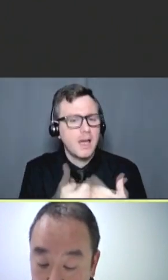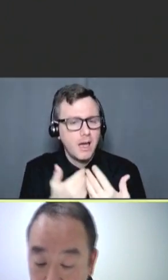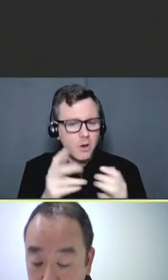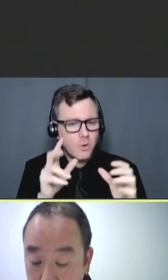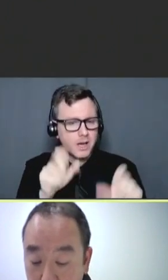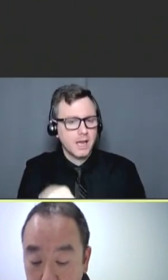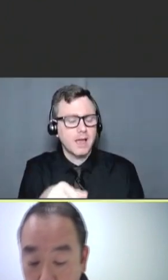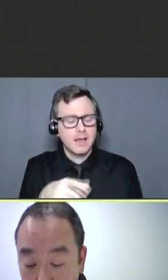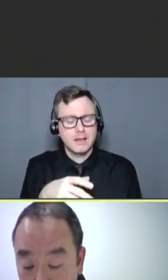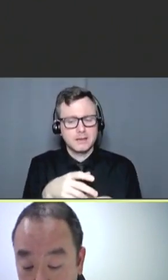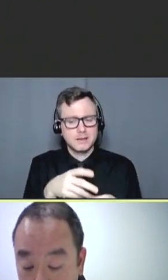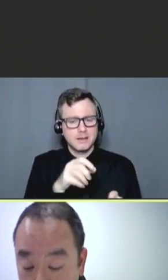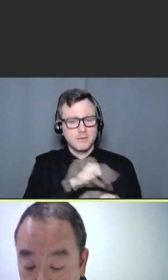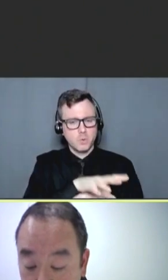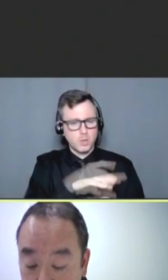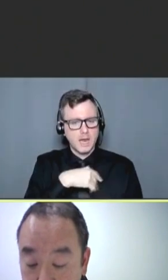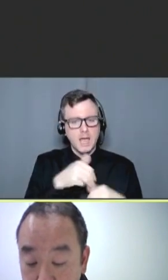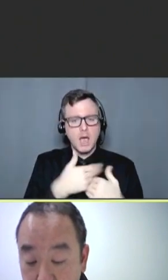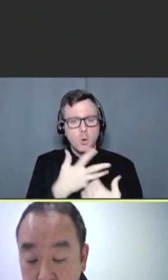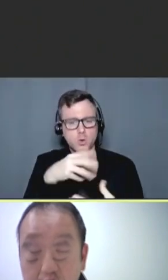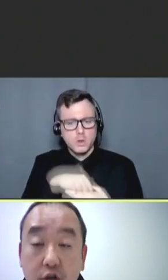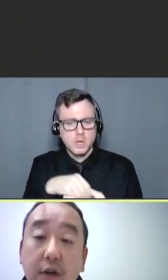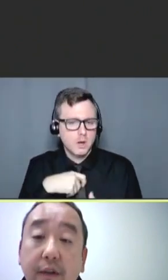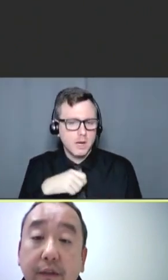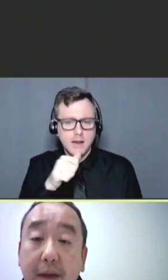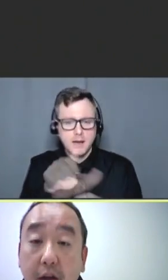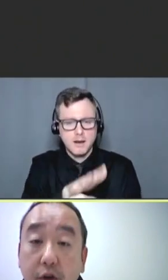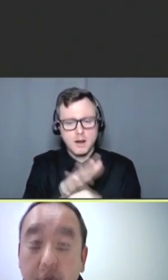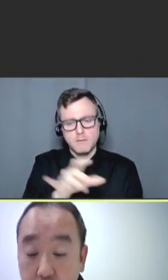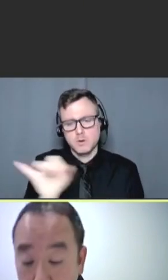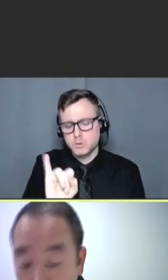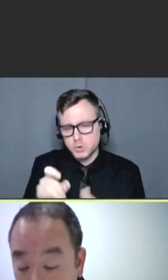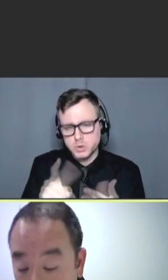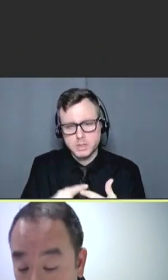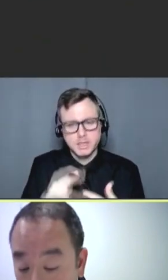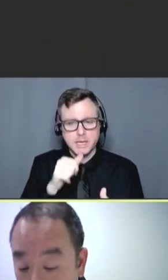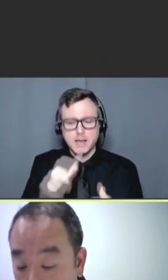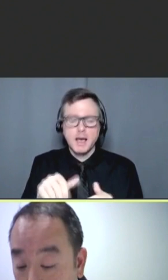including -- or include having insufficient insurance, being underinsured, or uninsured,